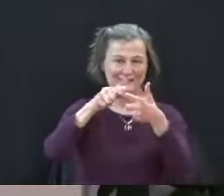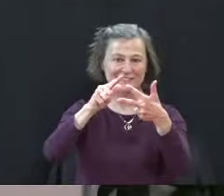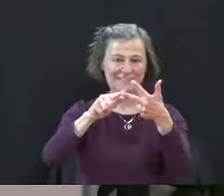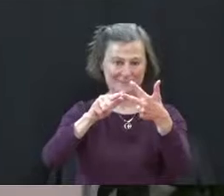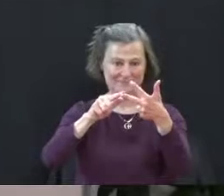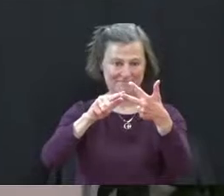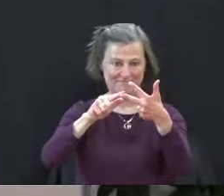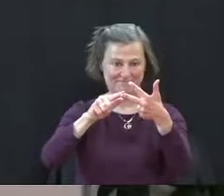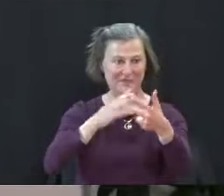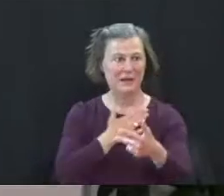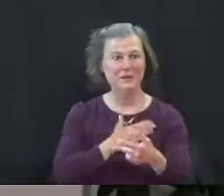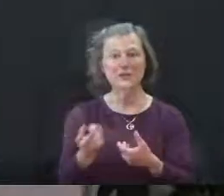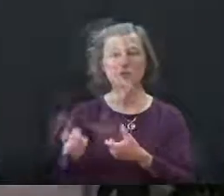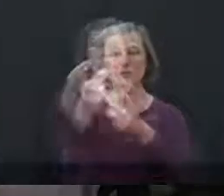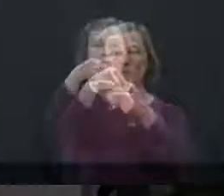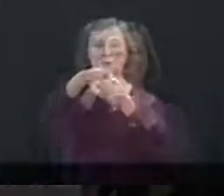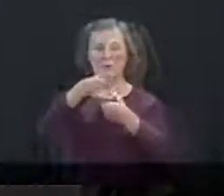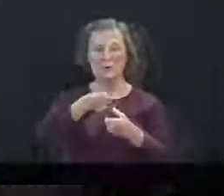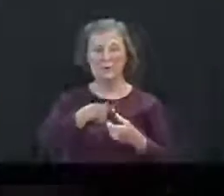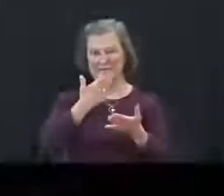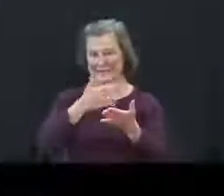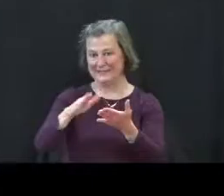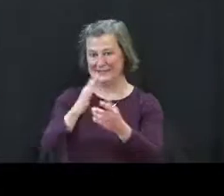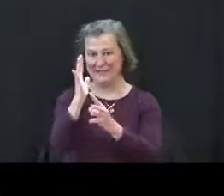Please join me in singing the flame into life.